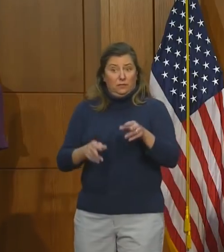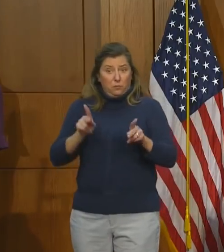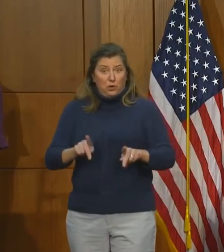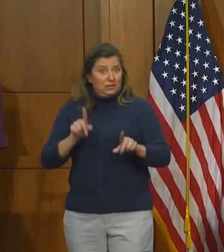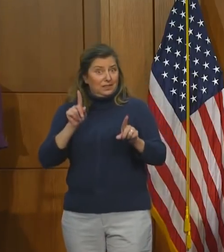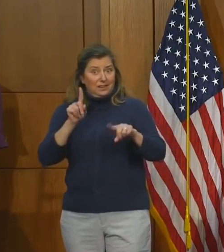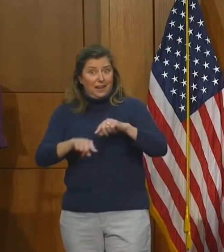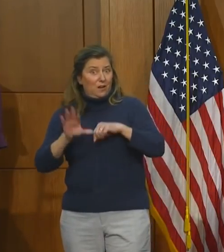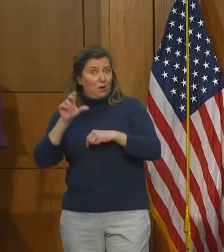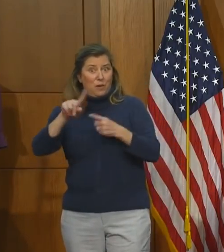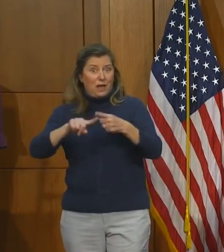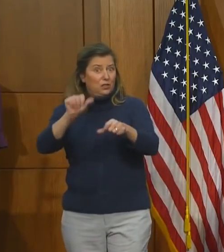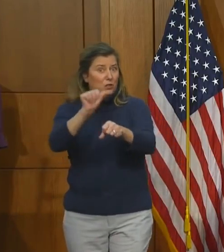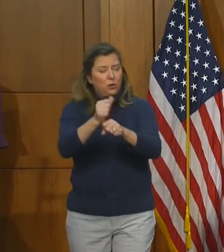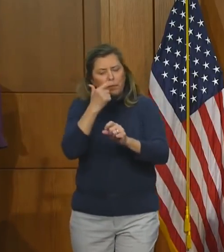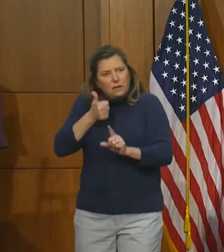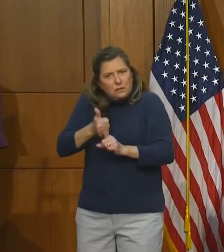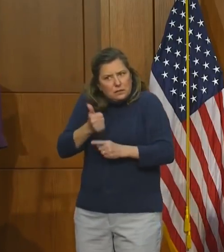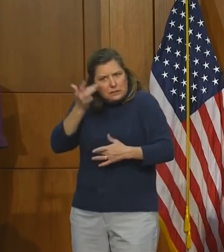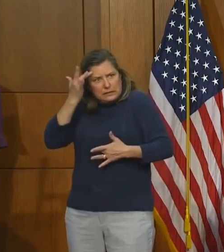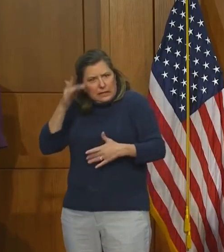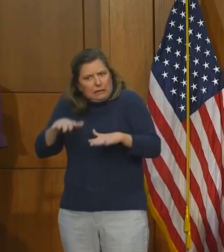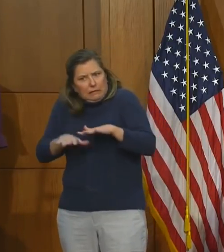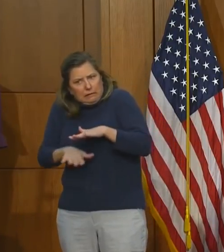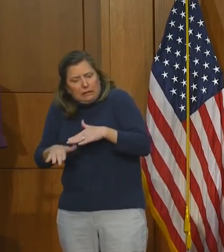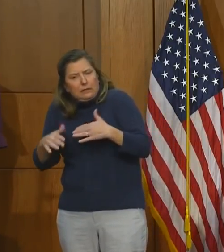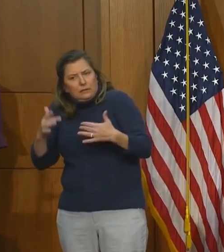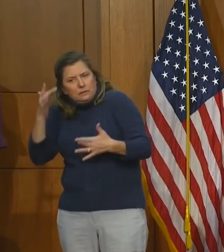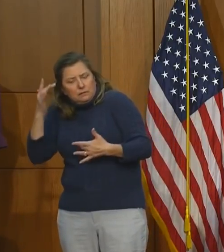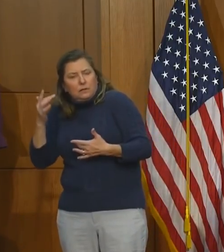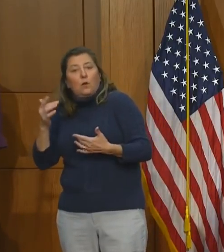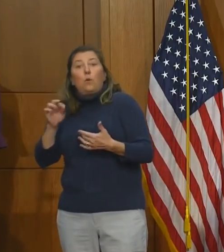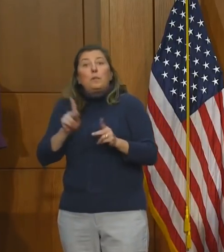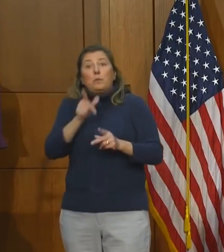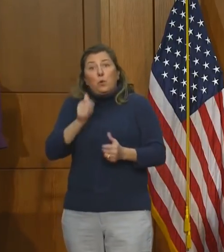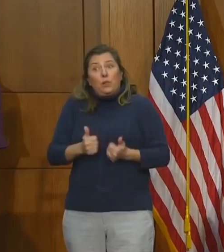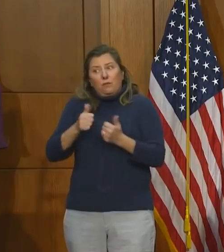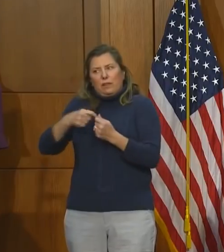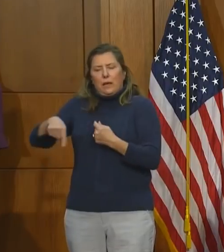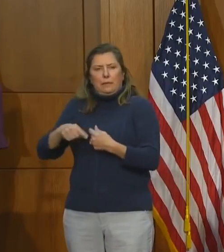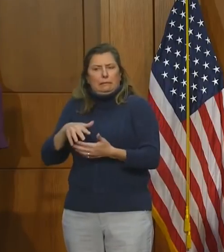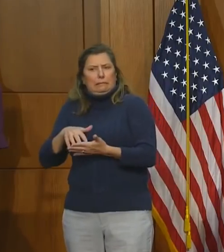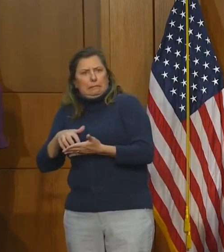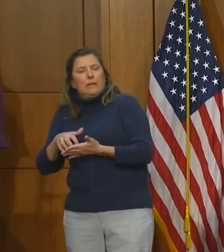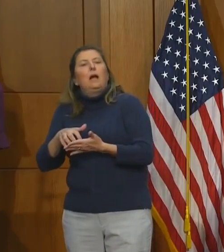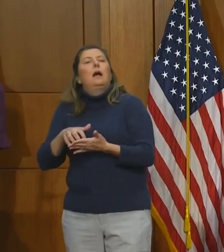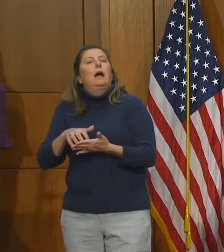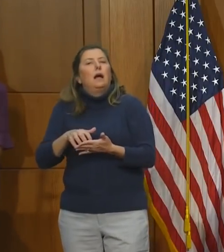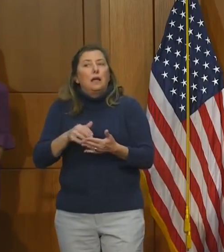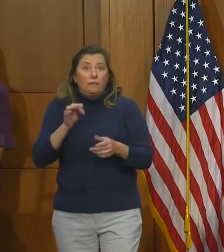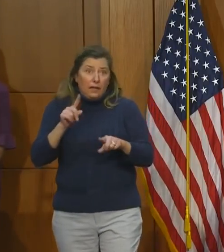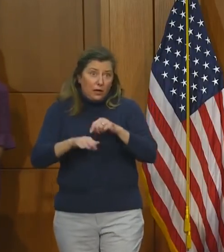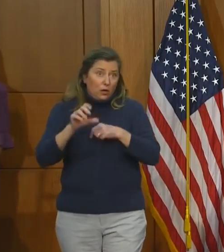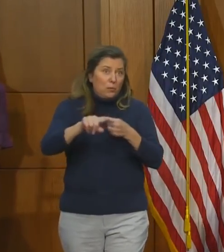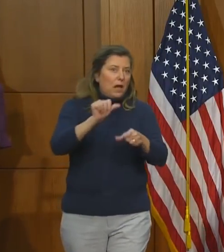INVESTIGATE. WE'RE ALSO WORKING TO FIND EVERY PATH FORWARD FOR PEOPLE WHO CANNOT RETURN TO WORK BECAUSE OF THEIR OWN UNDERLYING HEALTH CONDITIONS